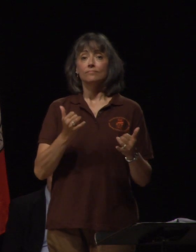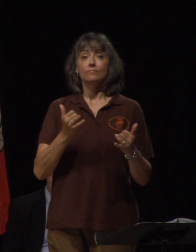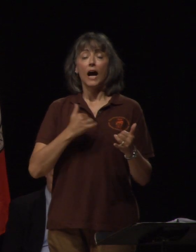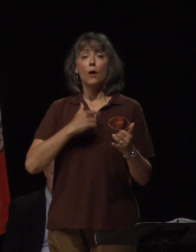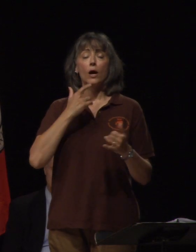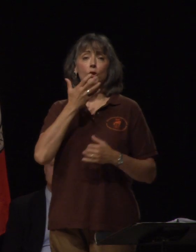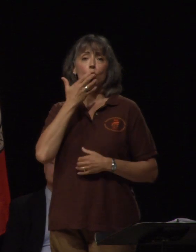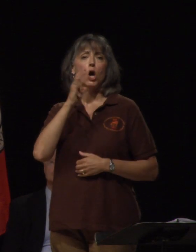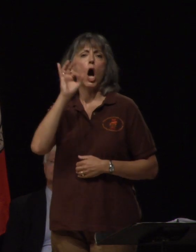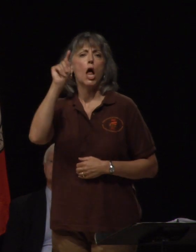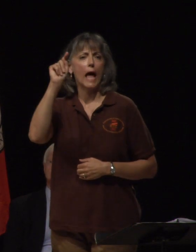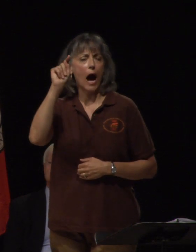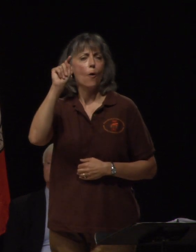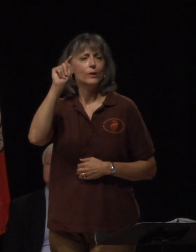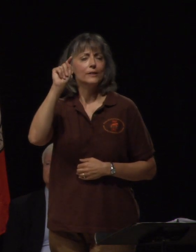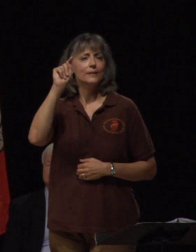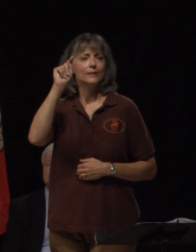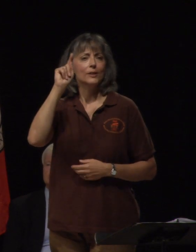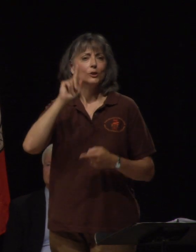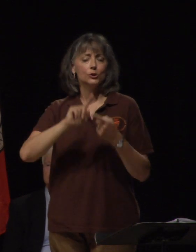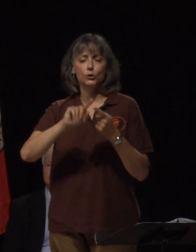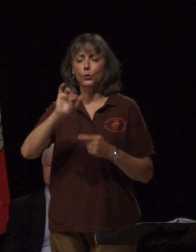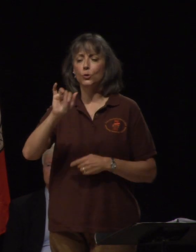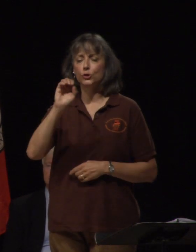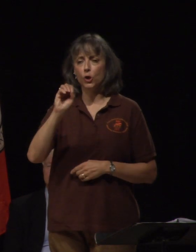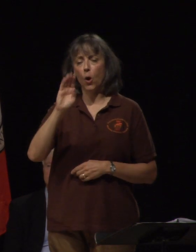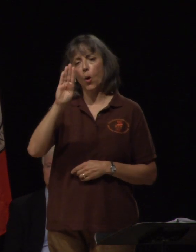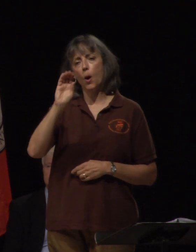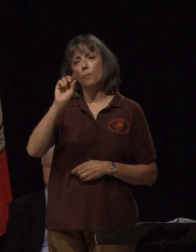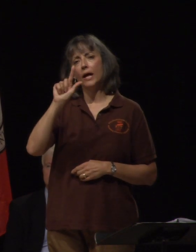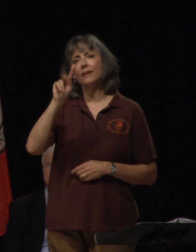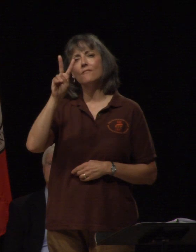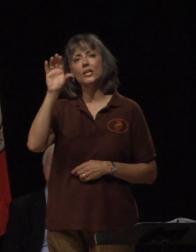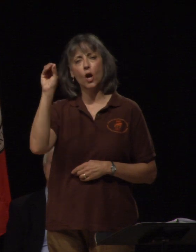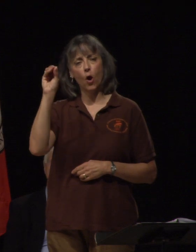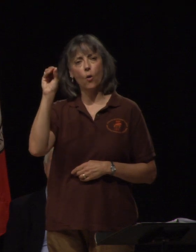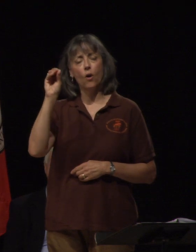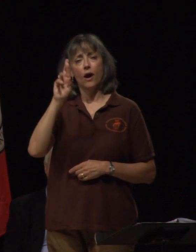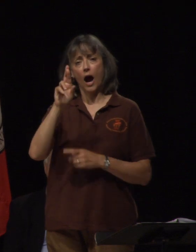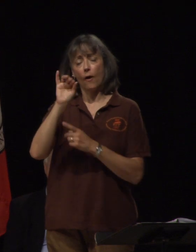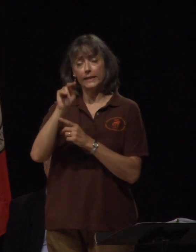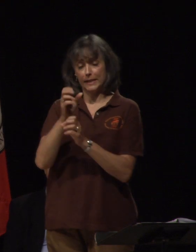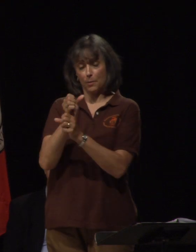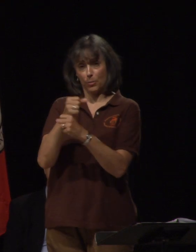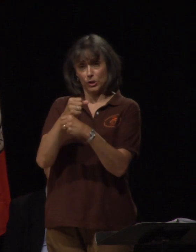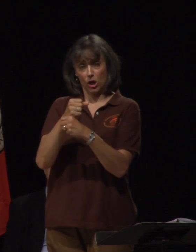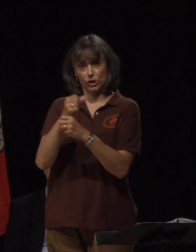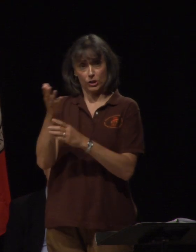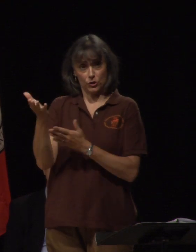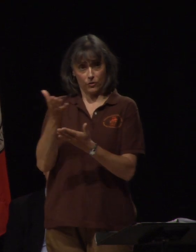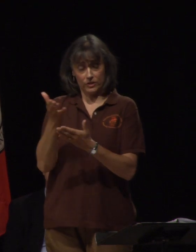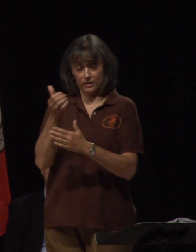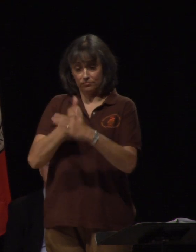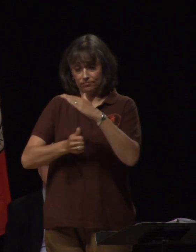OUT OF COURSE TO JOE BELLAVIA AND RIT PRODUCTION SERVICES IN THE WALLACE CENTER FOR CREATING AND PRODUCING THESE